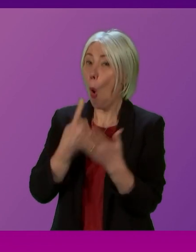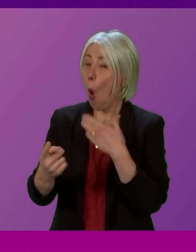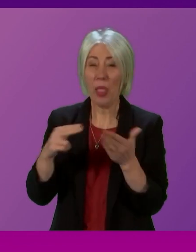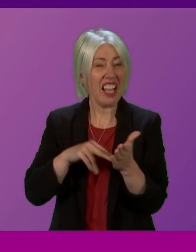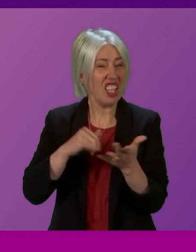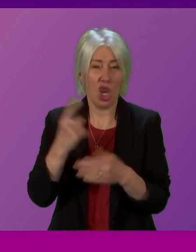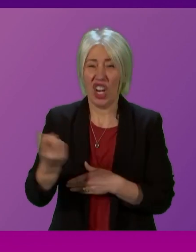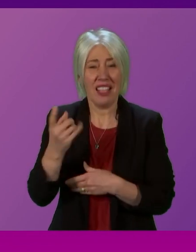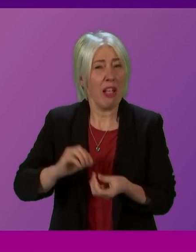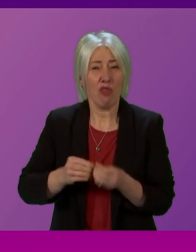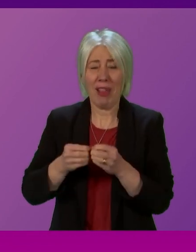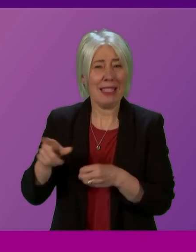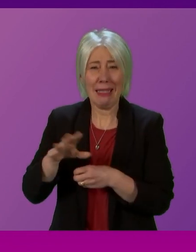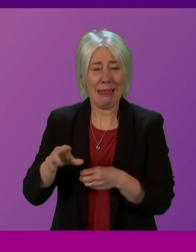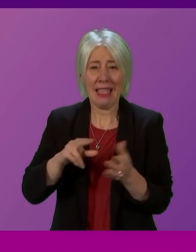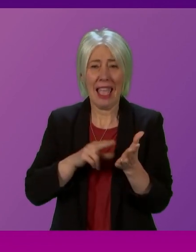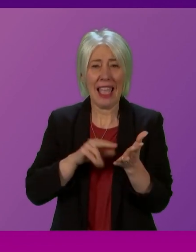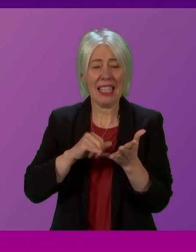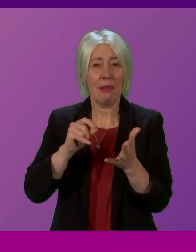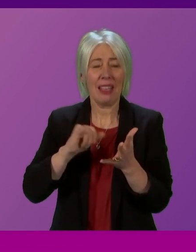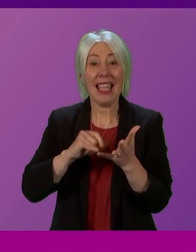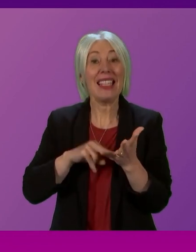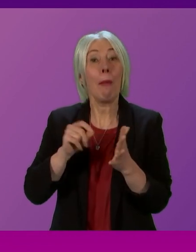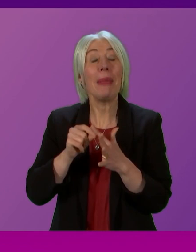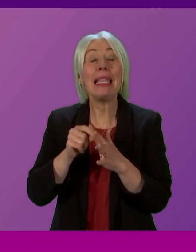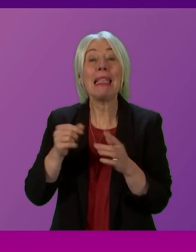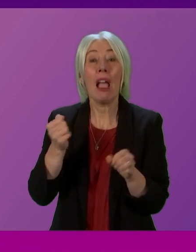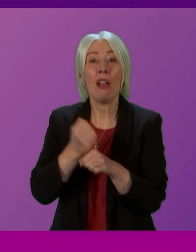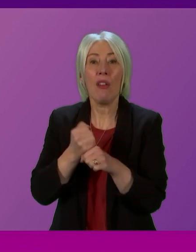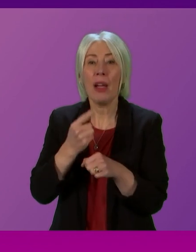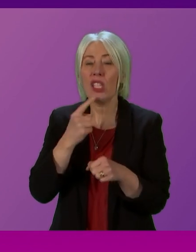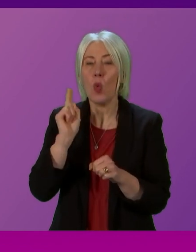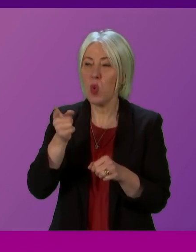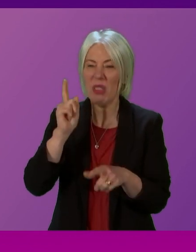the Scottish National Party Government is now threatening to sanction local councils